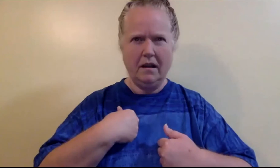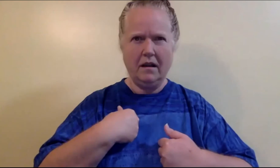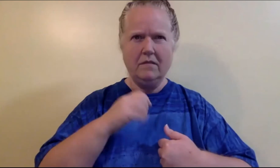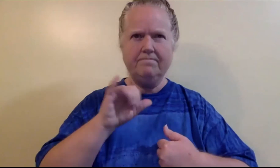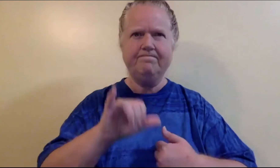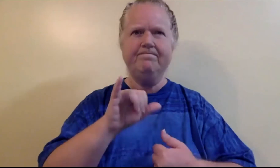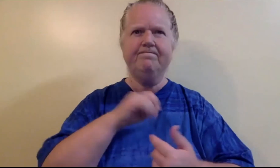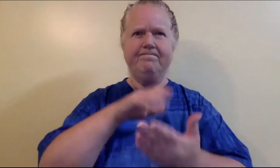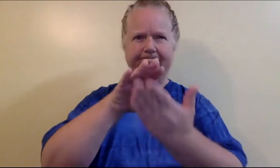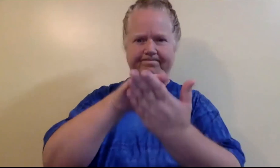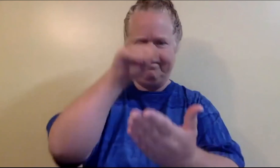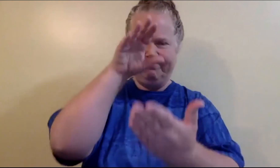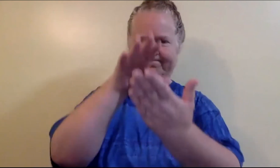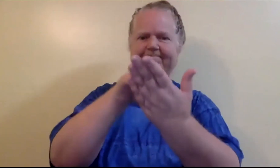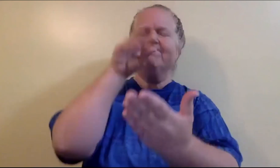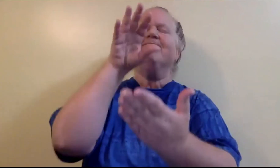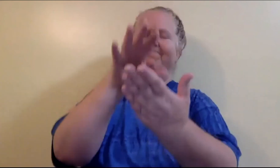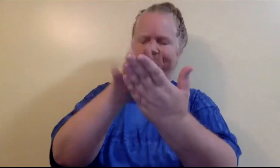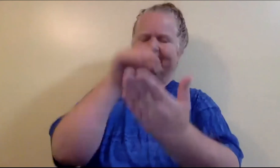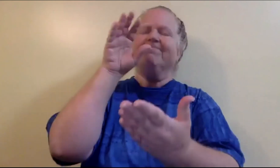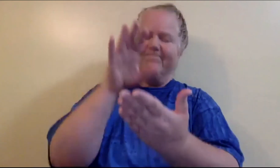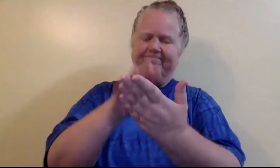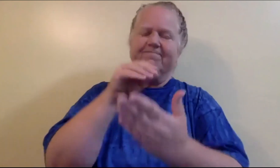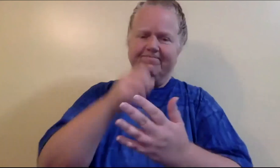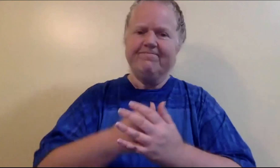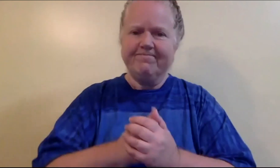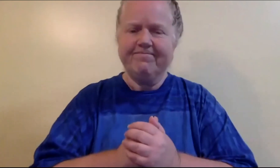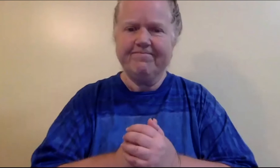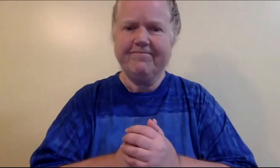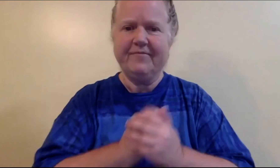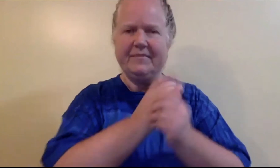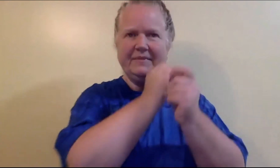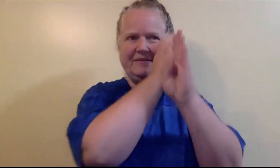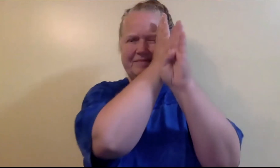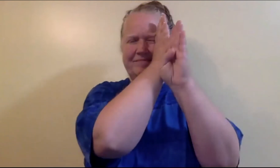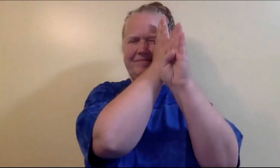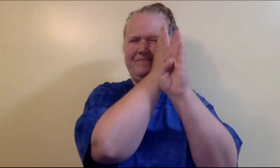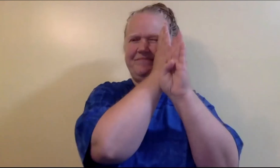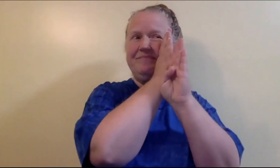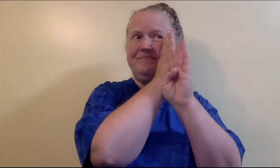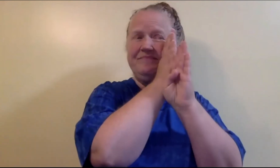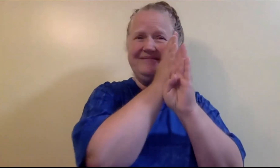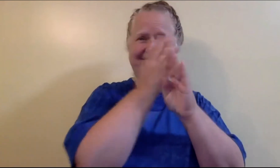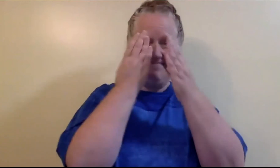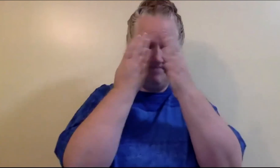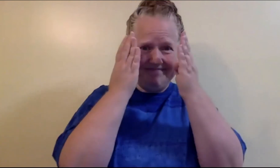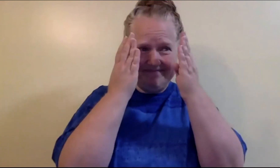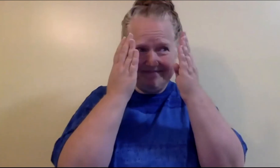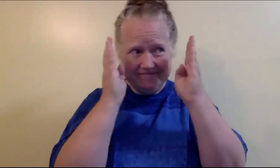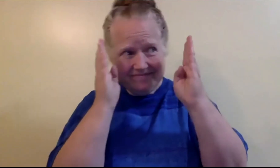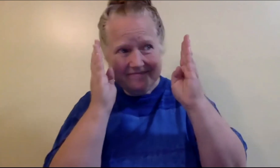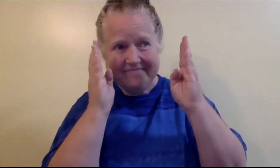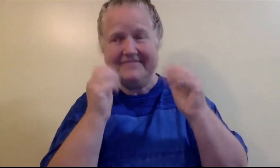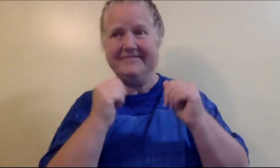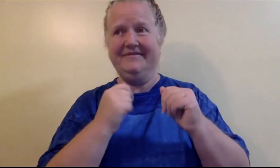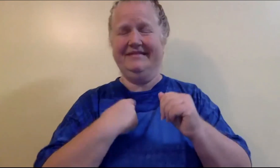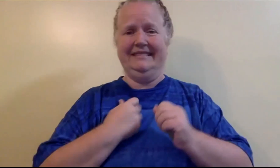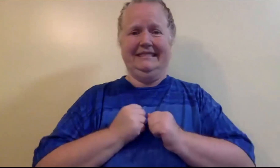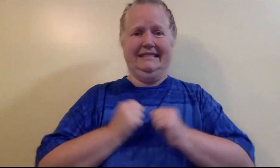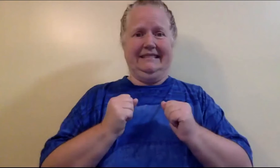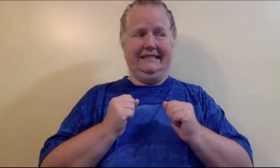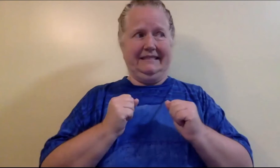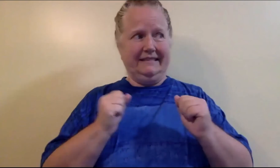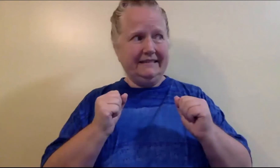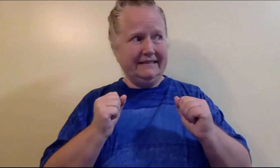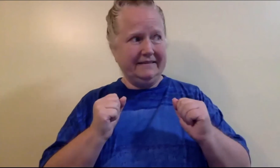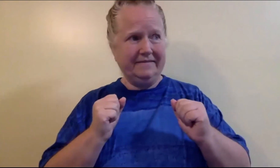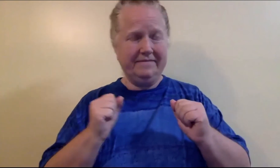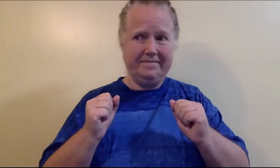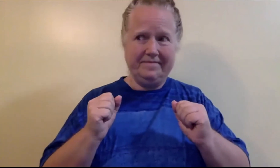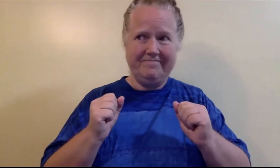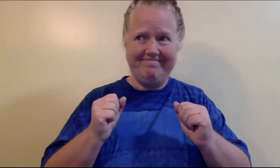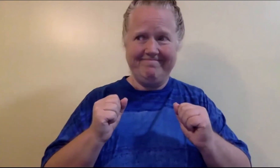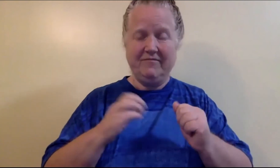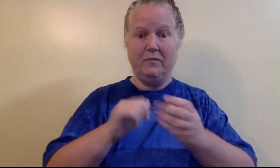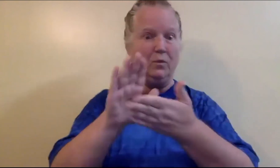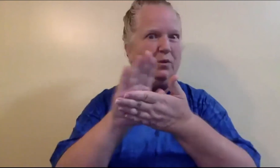By watching these videos and learning, I was able to start facing the problem.